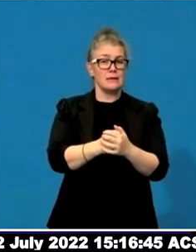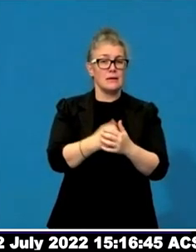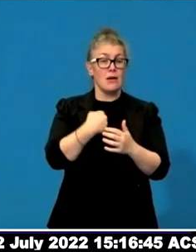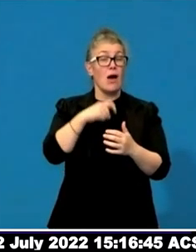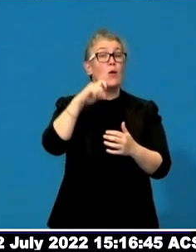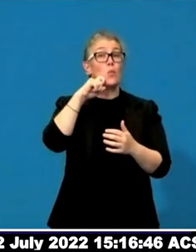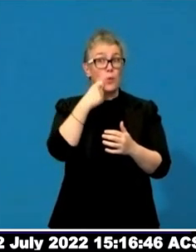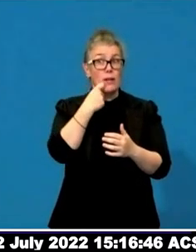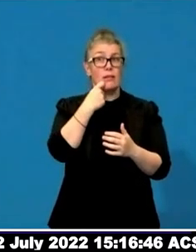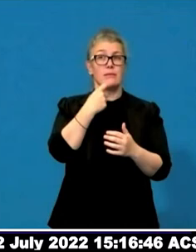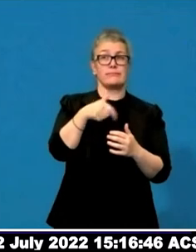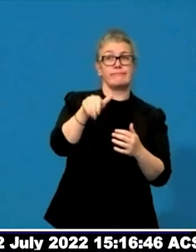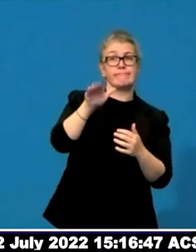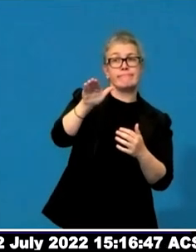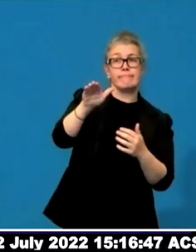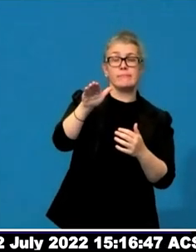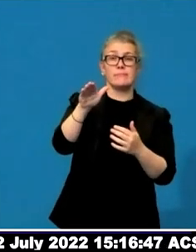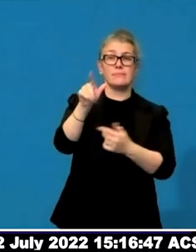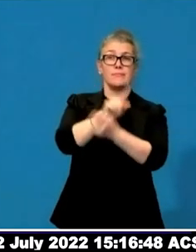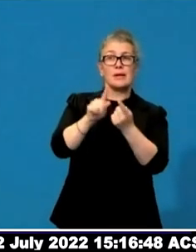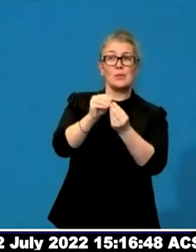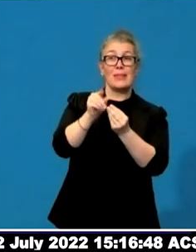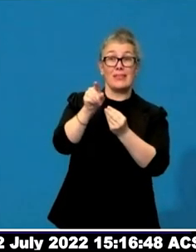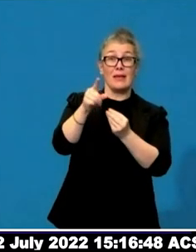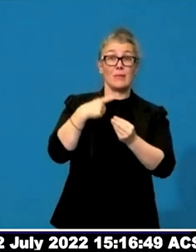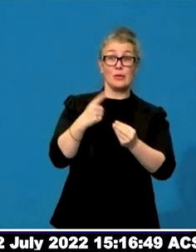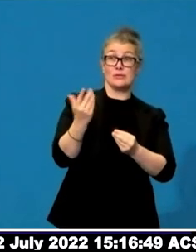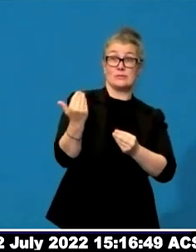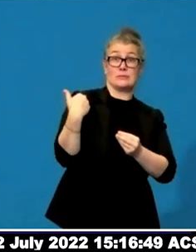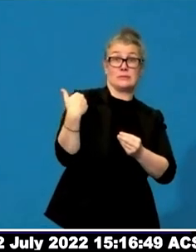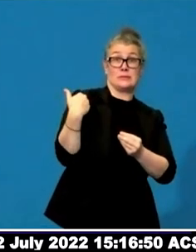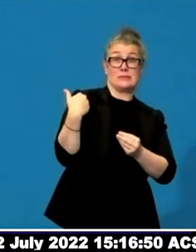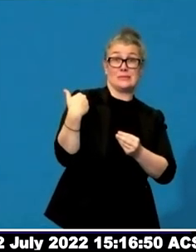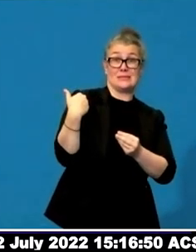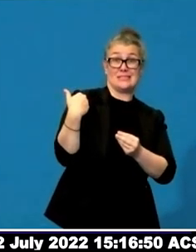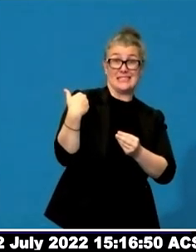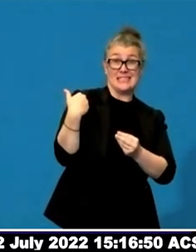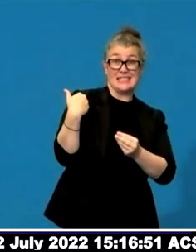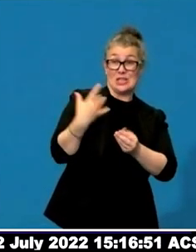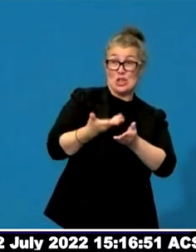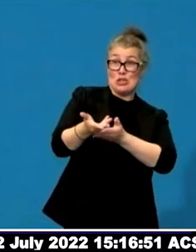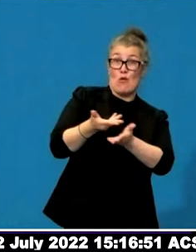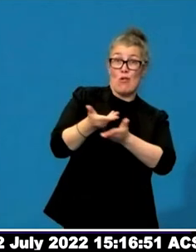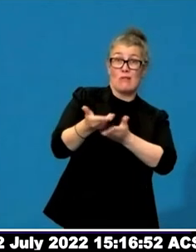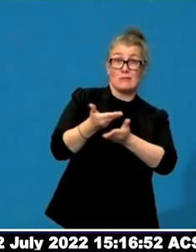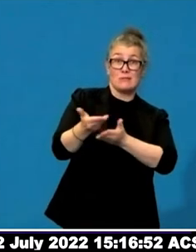at some stage soon because they came and consulted me, and I poured out all of my intellectual experiences -